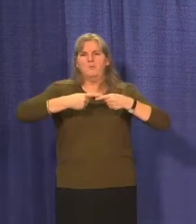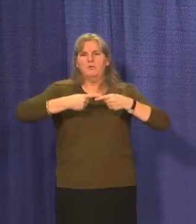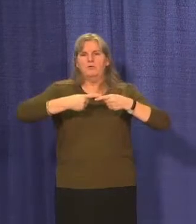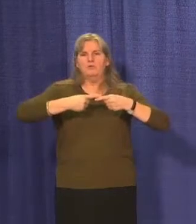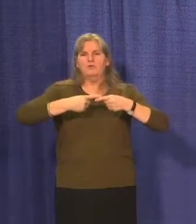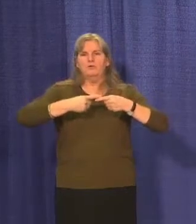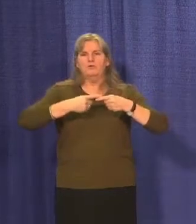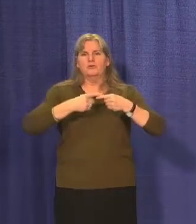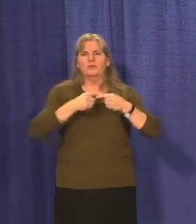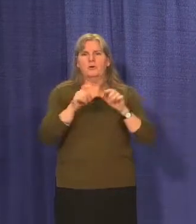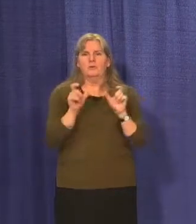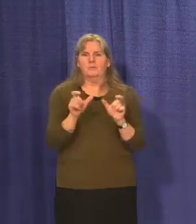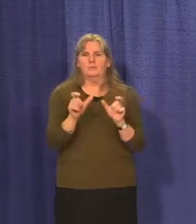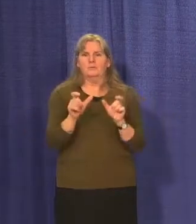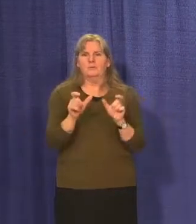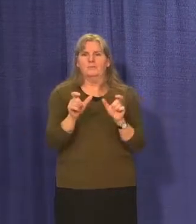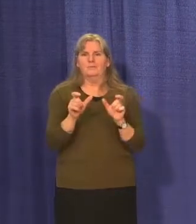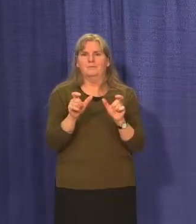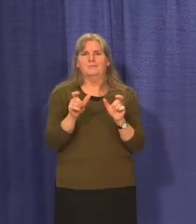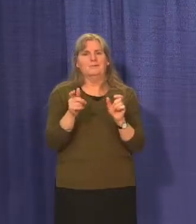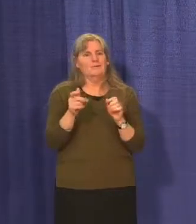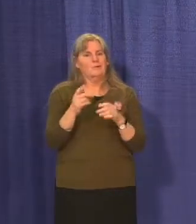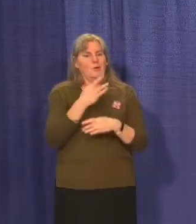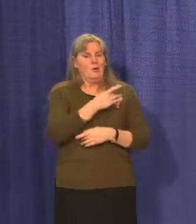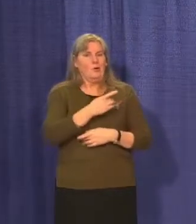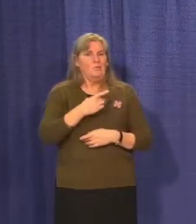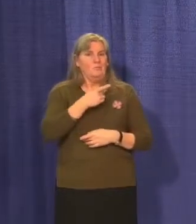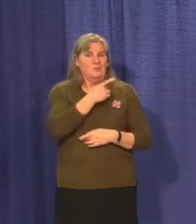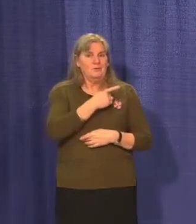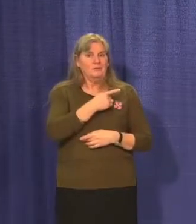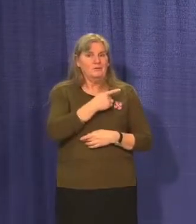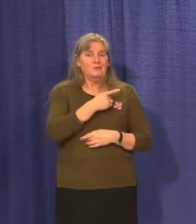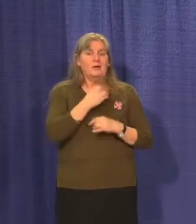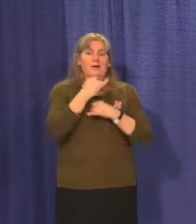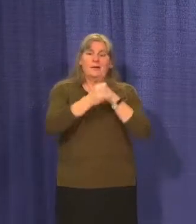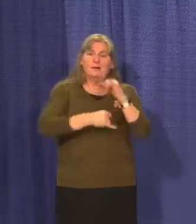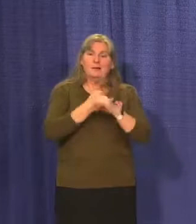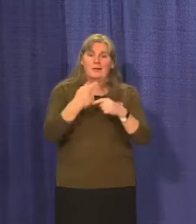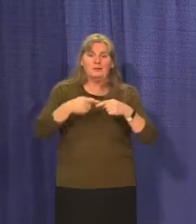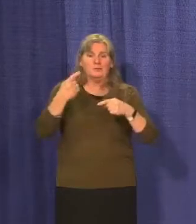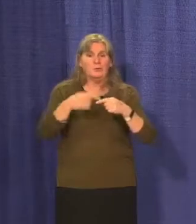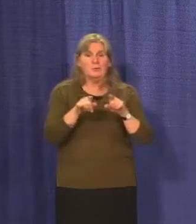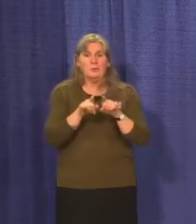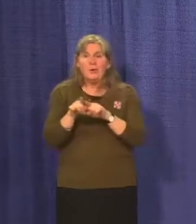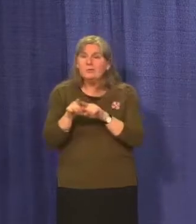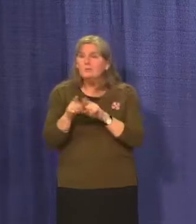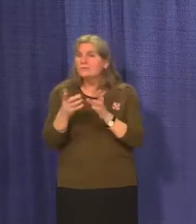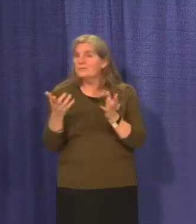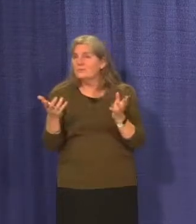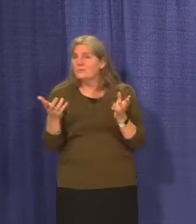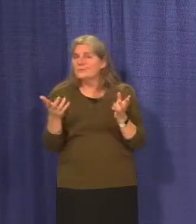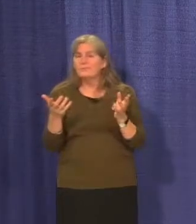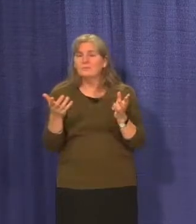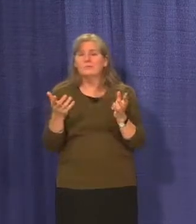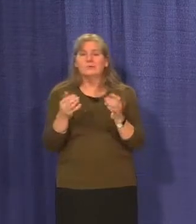Of course, it is also a national conversation into provincial borders, very much a national conversation right now in whether there should be any